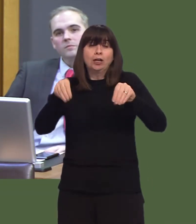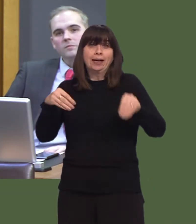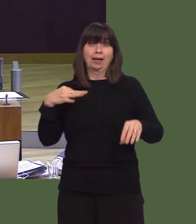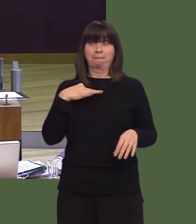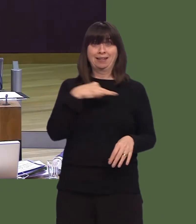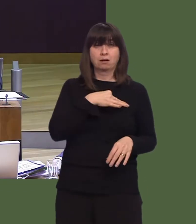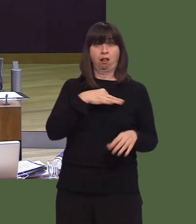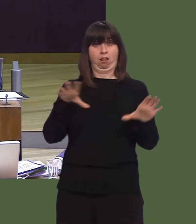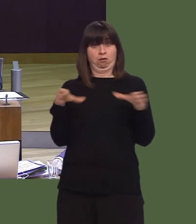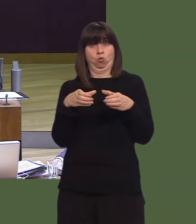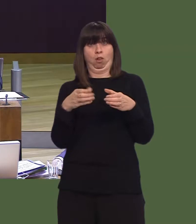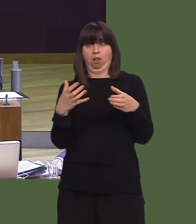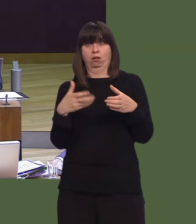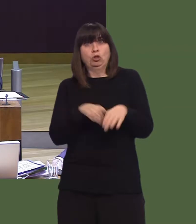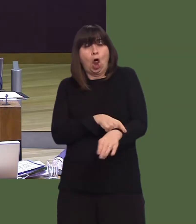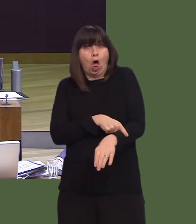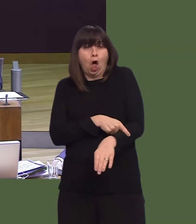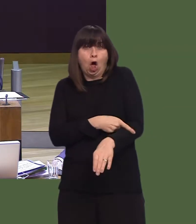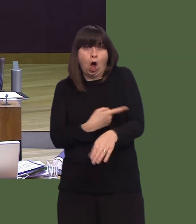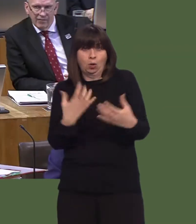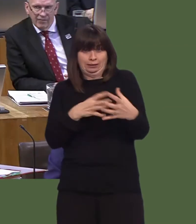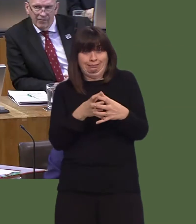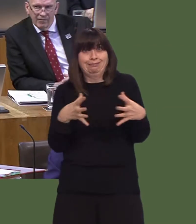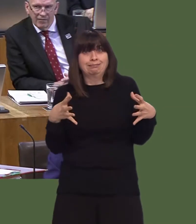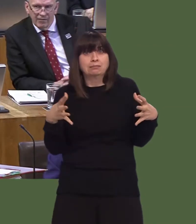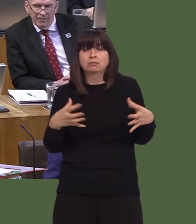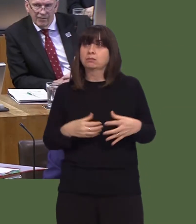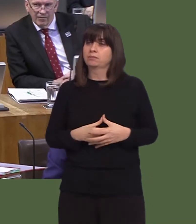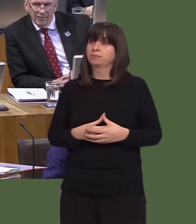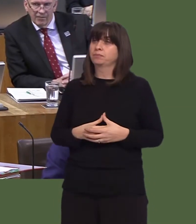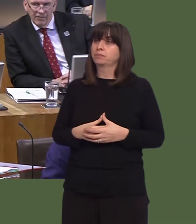Carwyn Jones AM: It's hugely important that medical education, when it's expanded, can